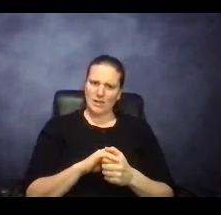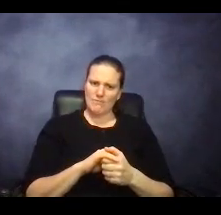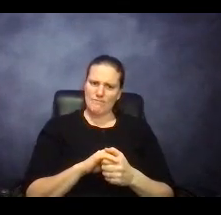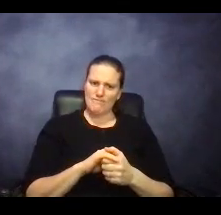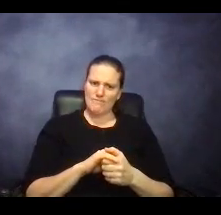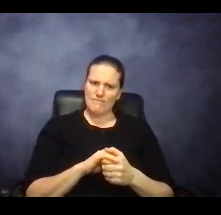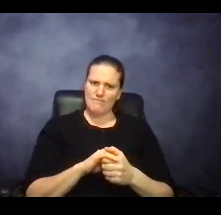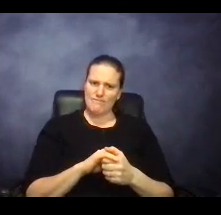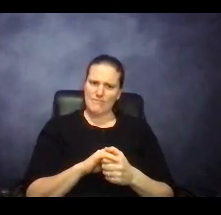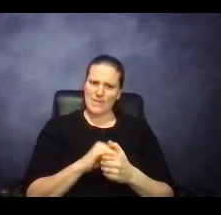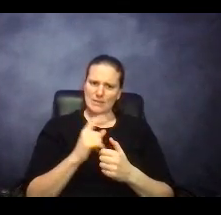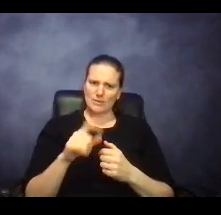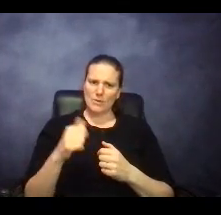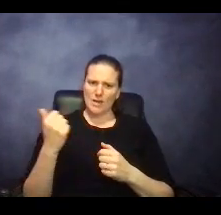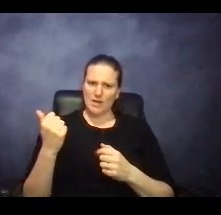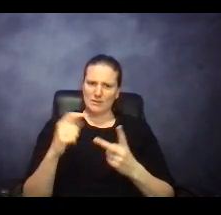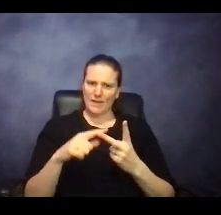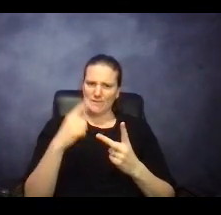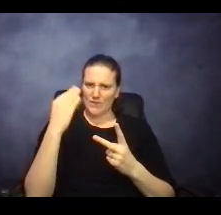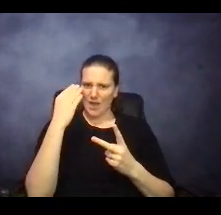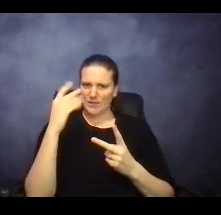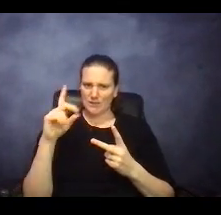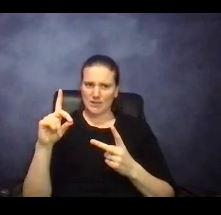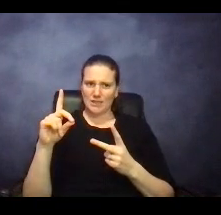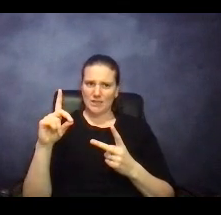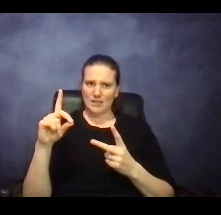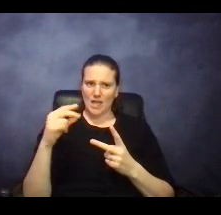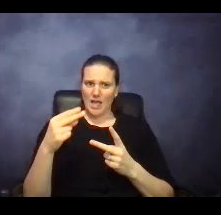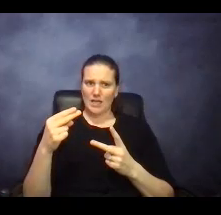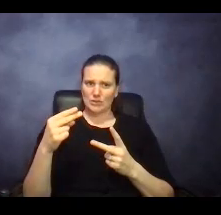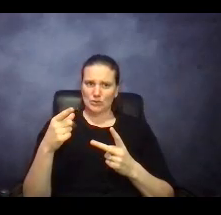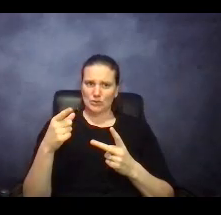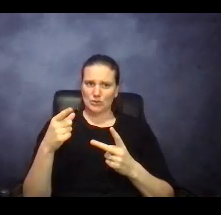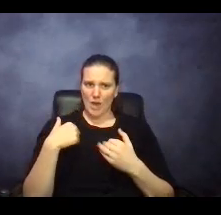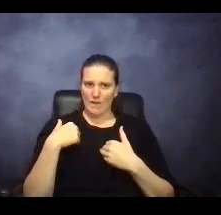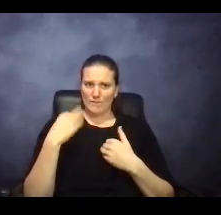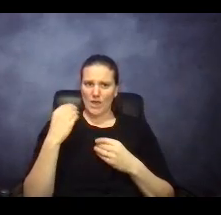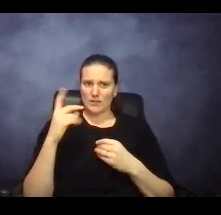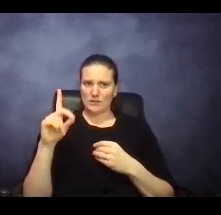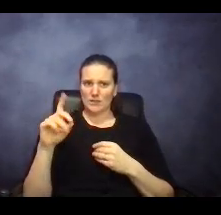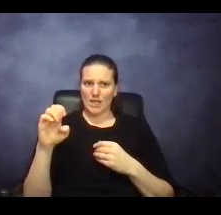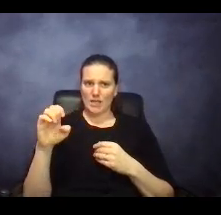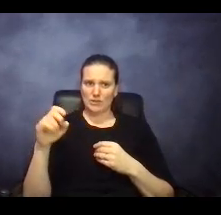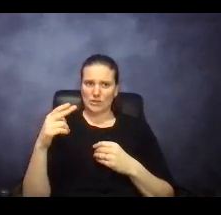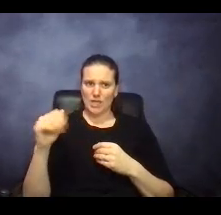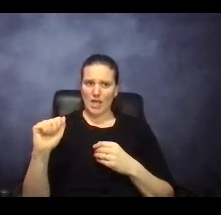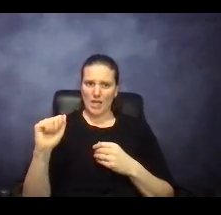Someone else has thoughts on DH. Do you have thoughts on DHEA supplementation?